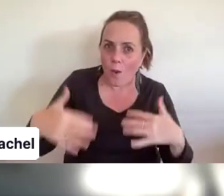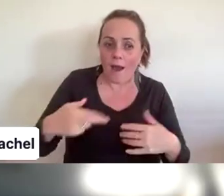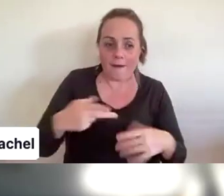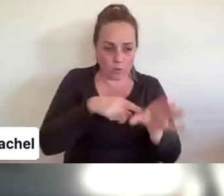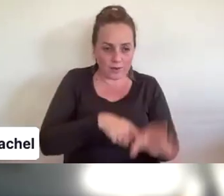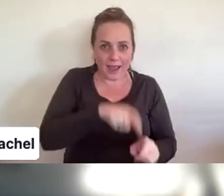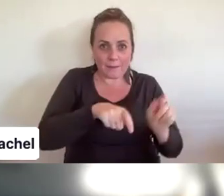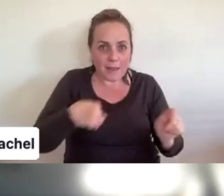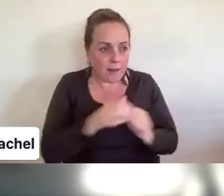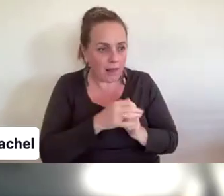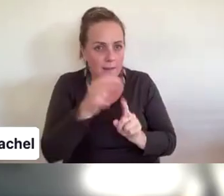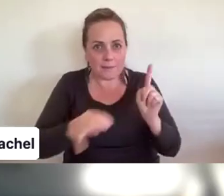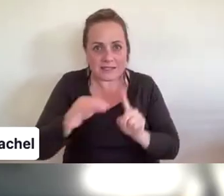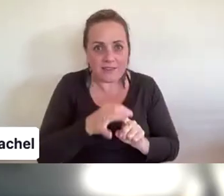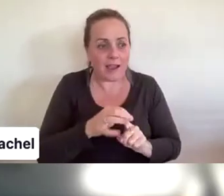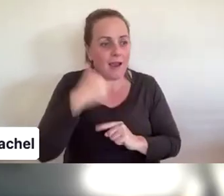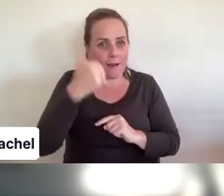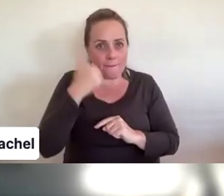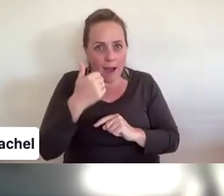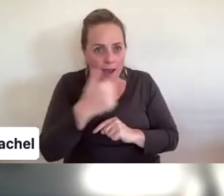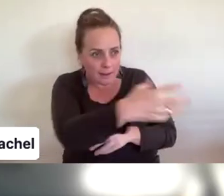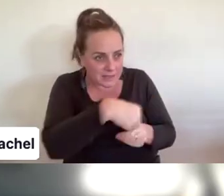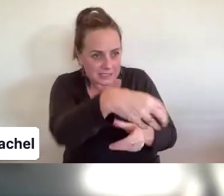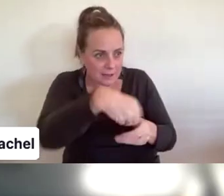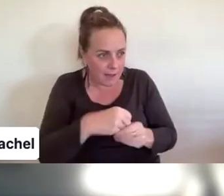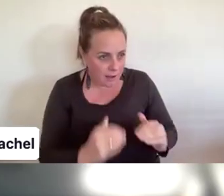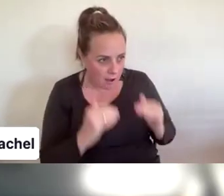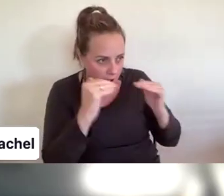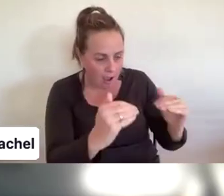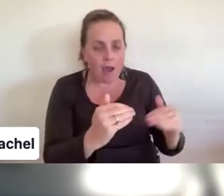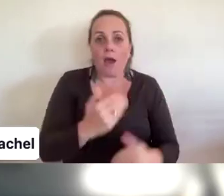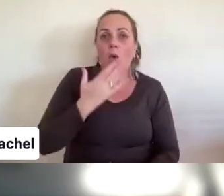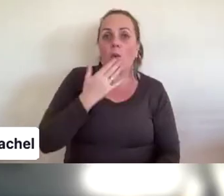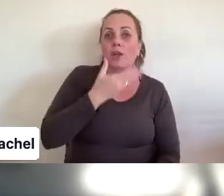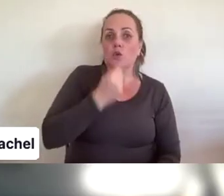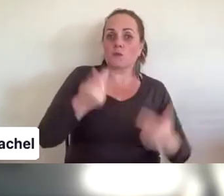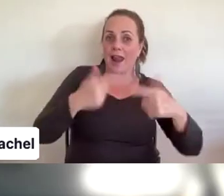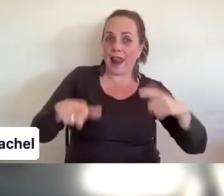Pacific and tāngata whenua participation to use language and protocols that reflected these